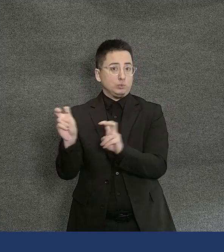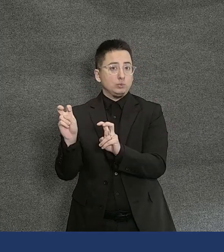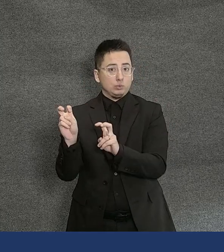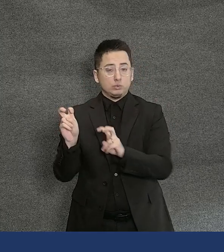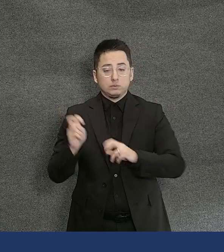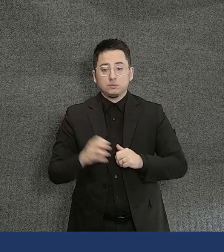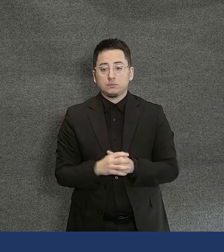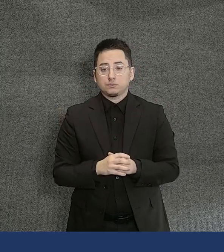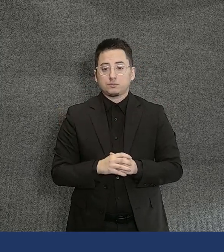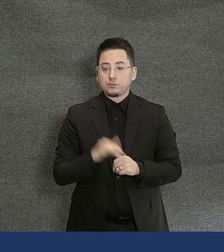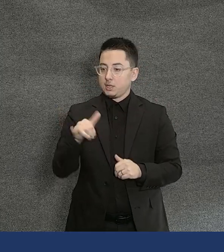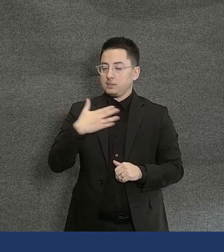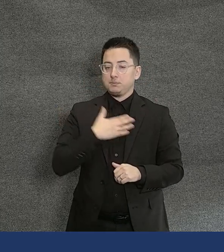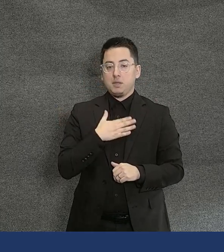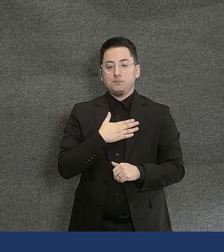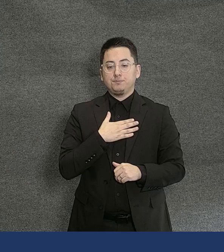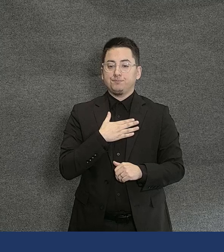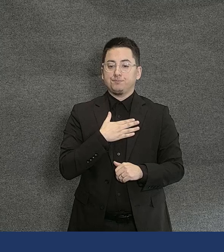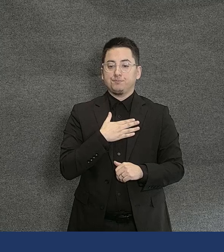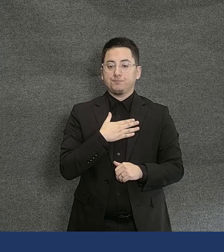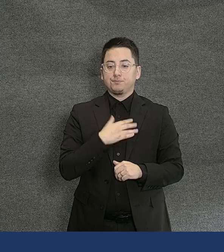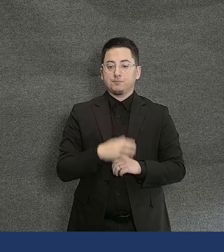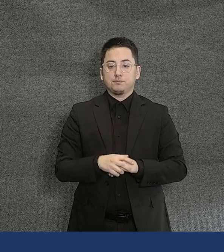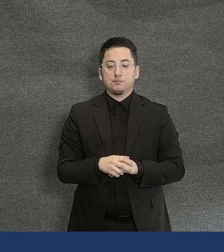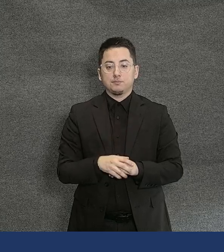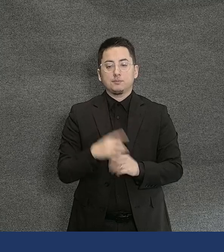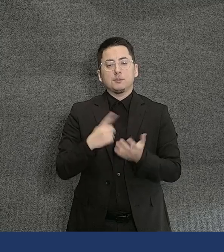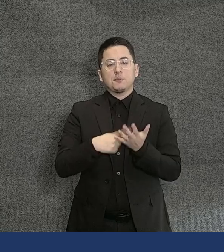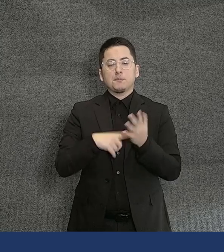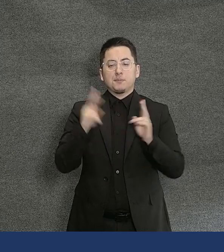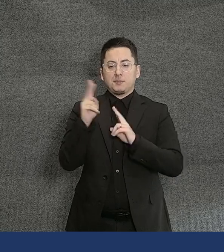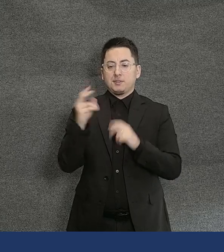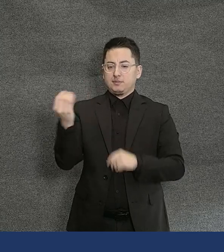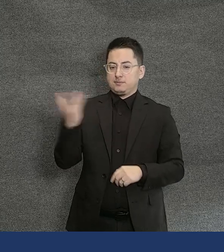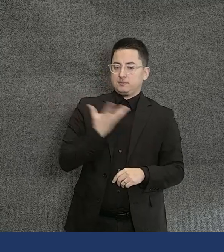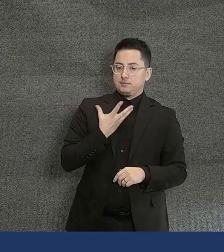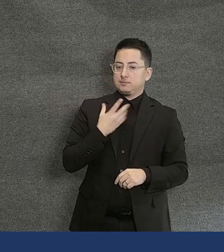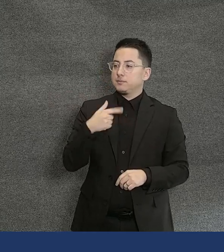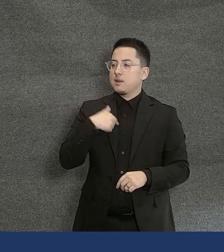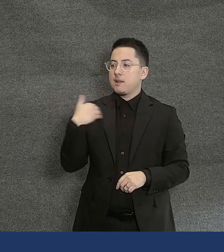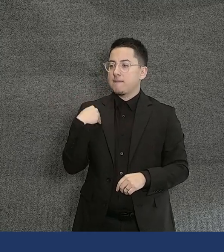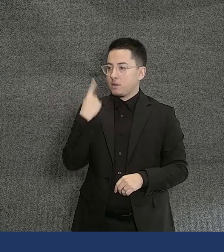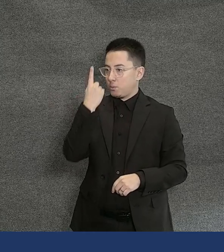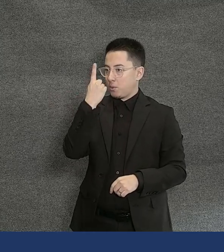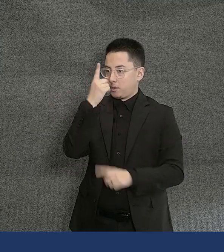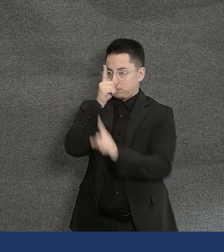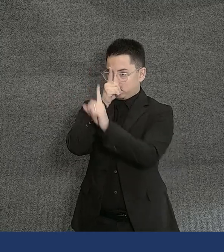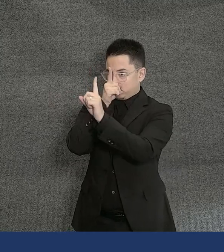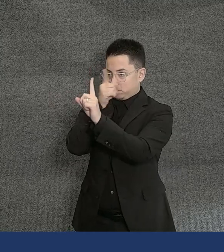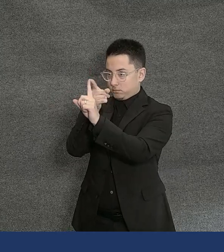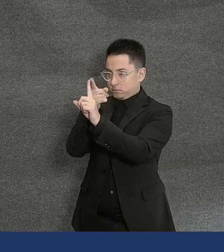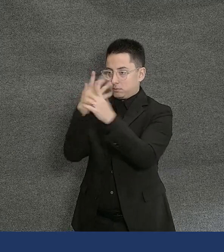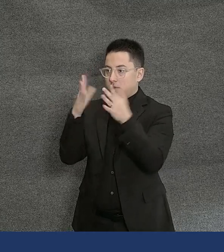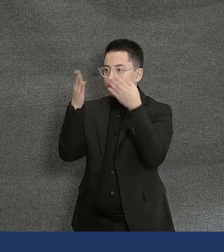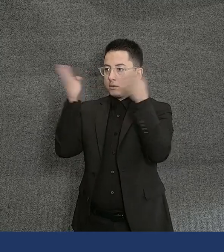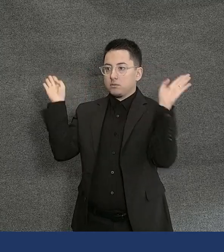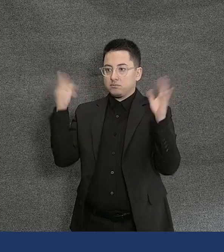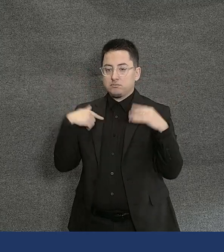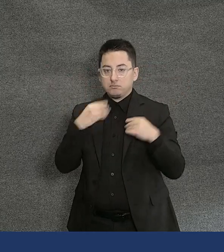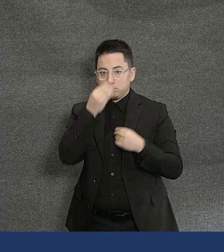sometimes I will be told that I'm a one-trick pony. It's not an untrue statement.